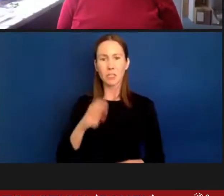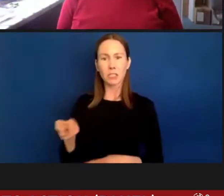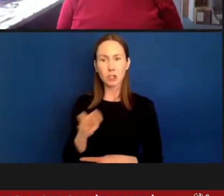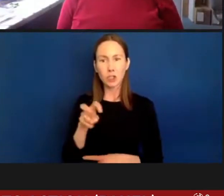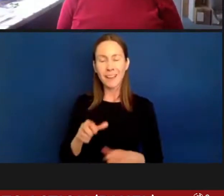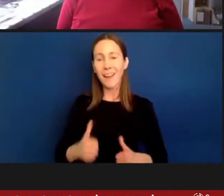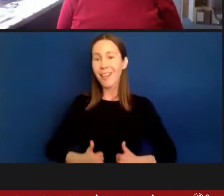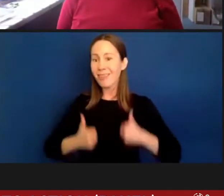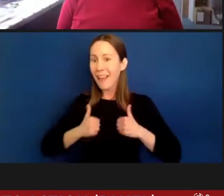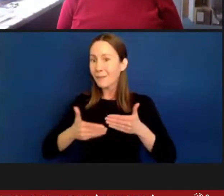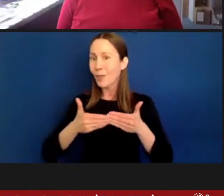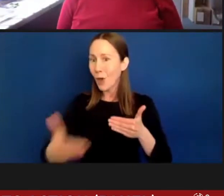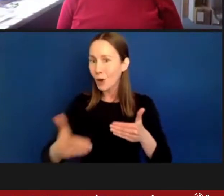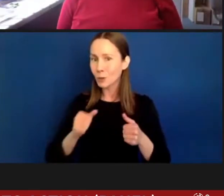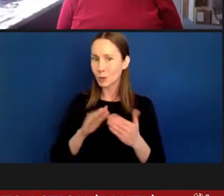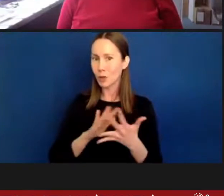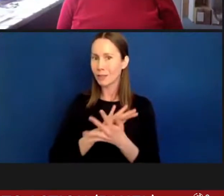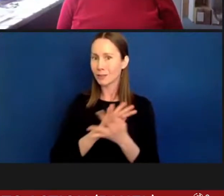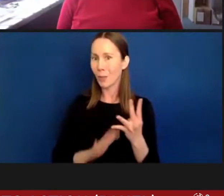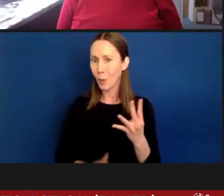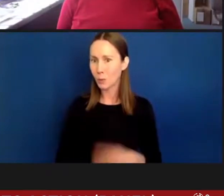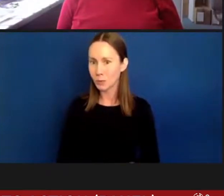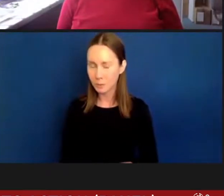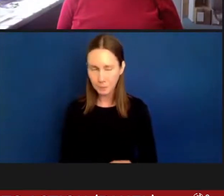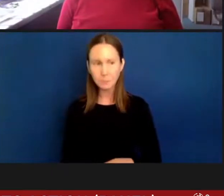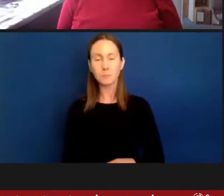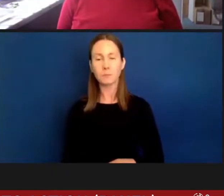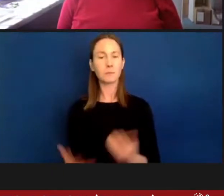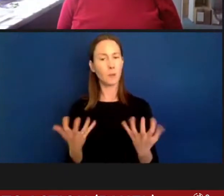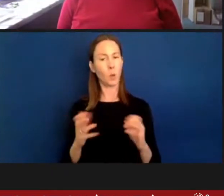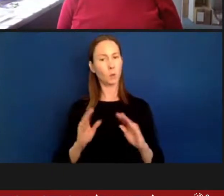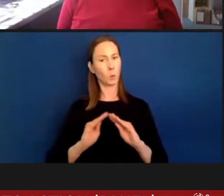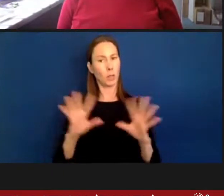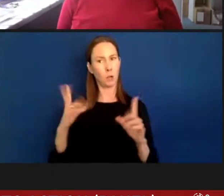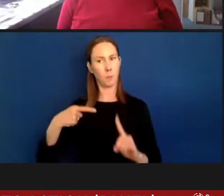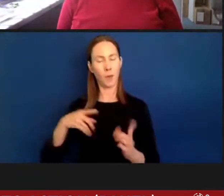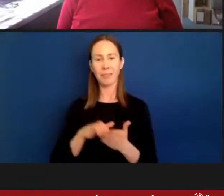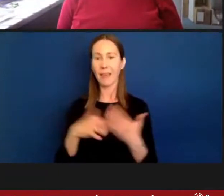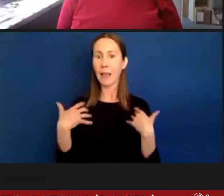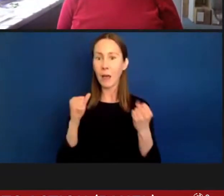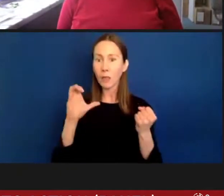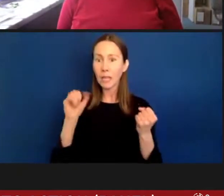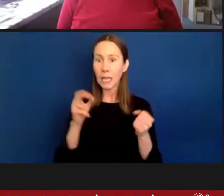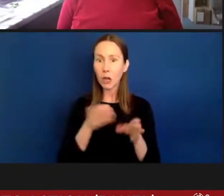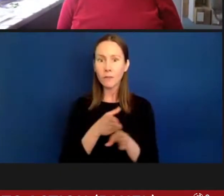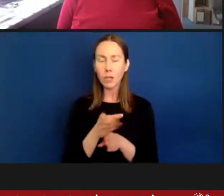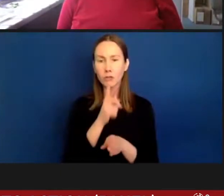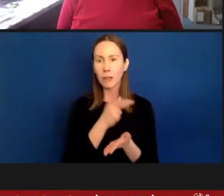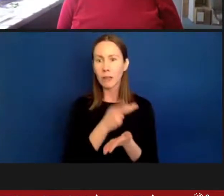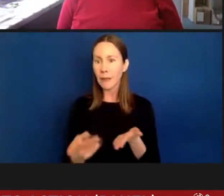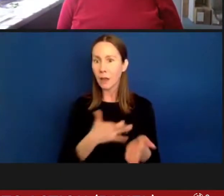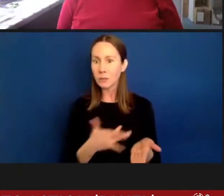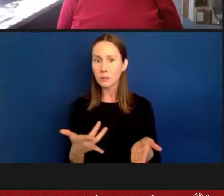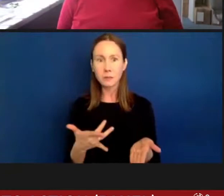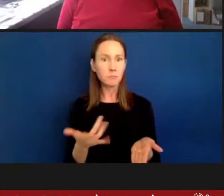I want to make a clear point. And something that the healthcare field really fails to do often, and the way we finance